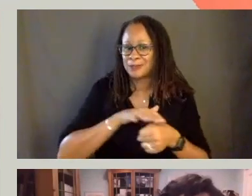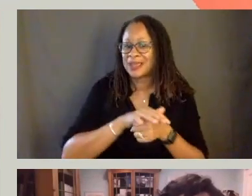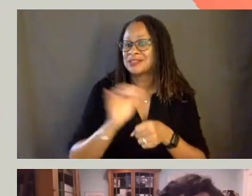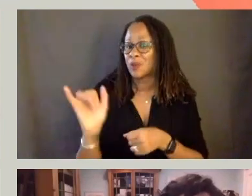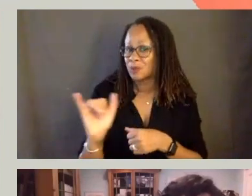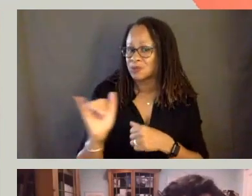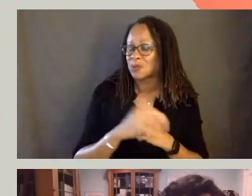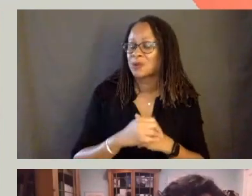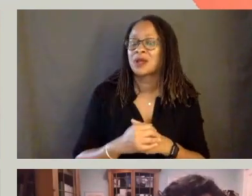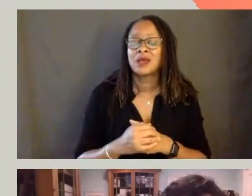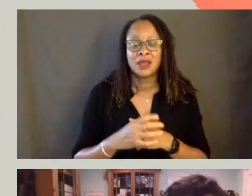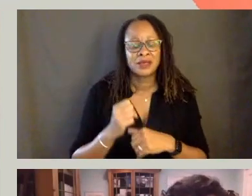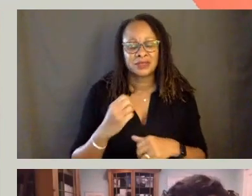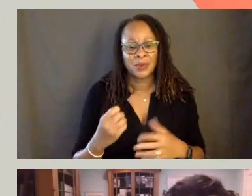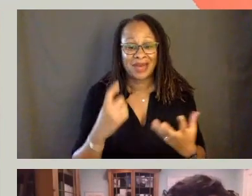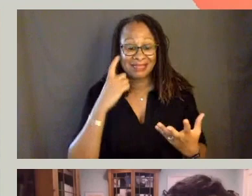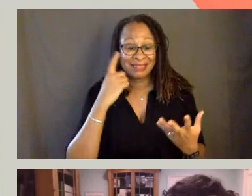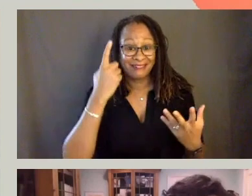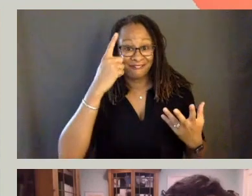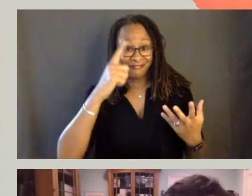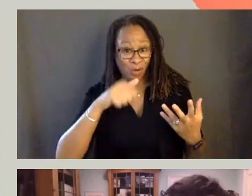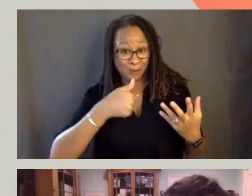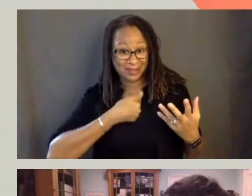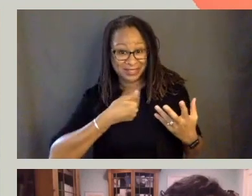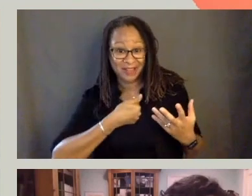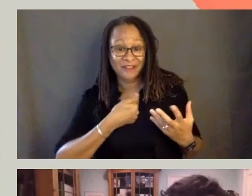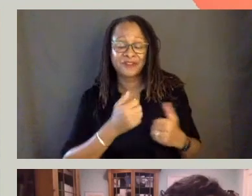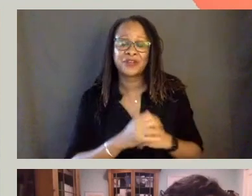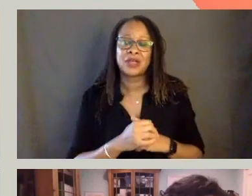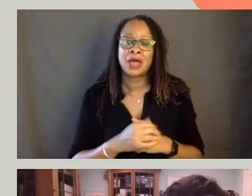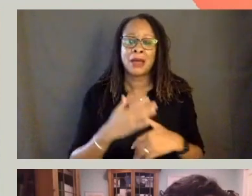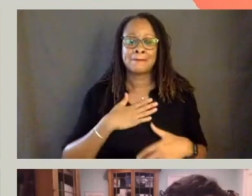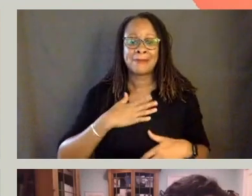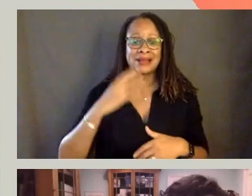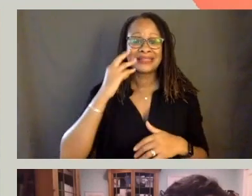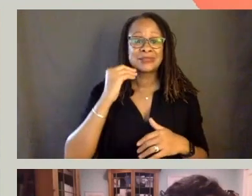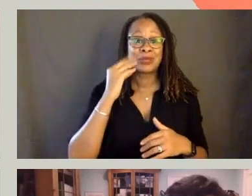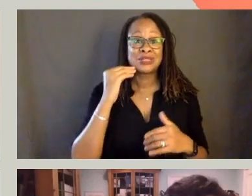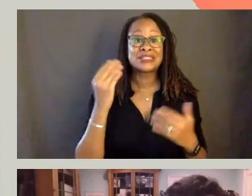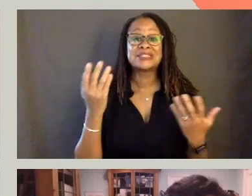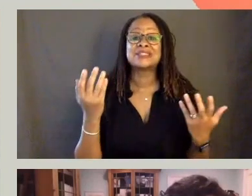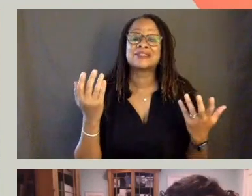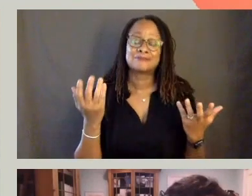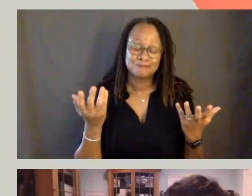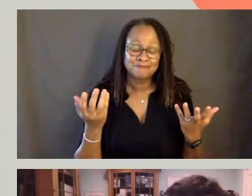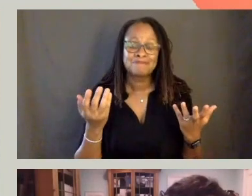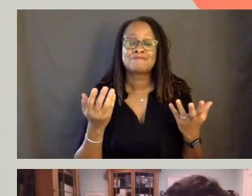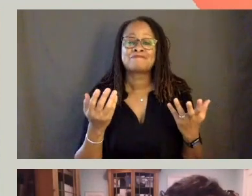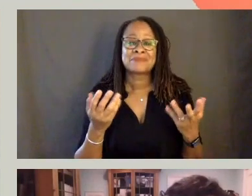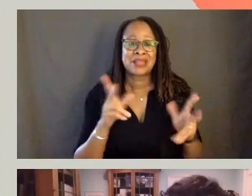And I think for me, my experience is that, folks sometimes will be like, oh, you're just an artist.